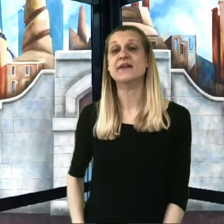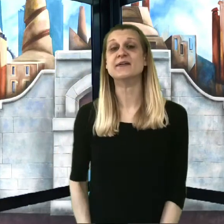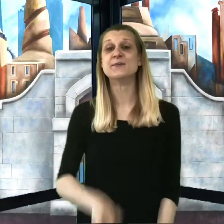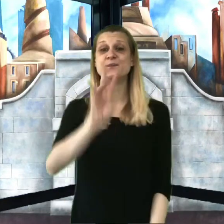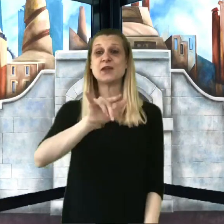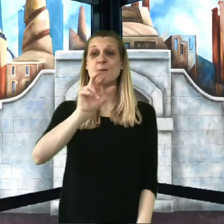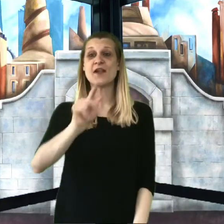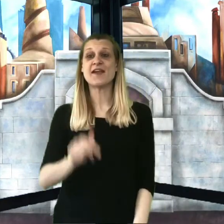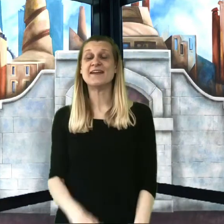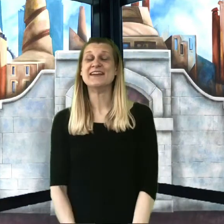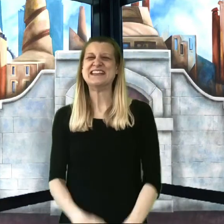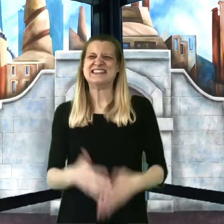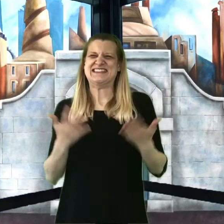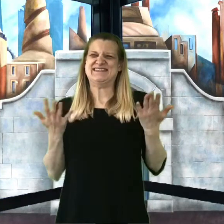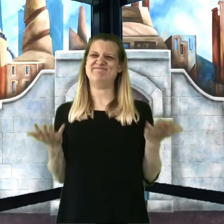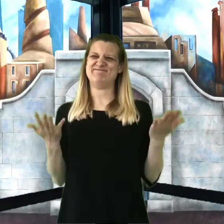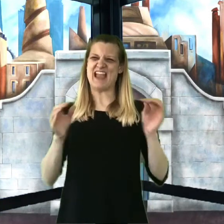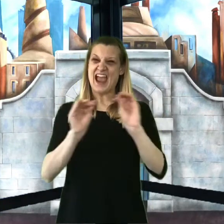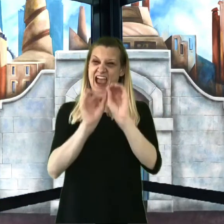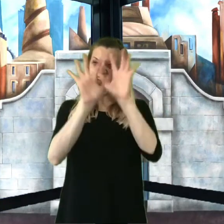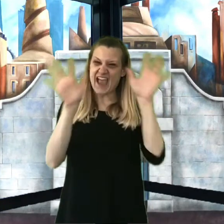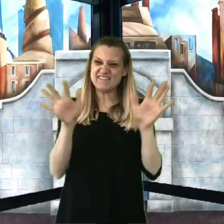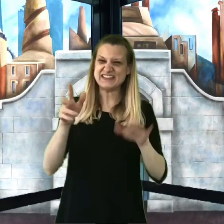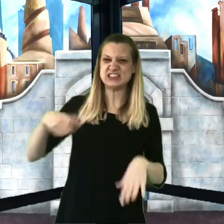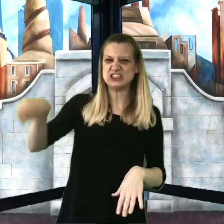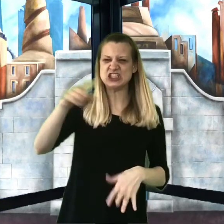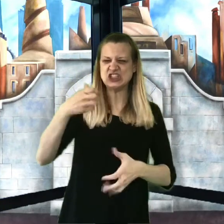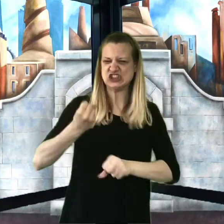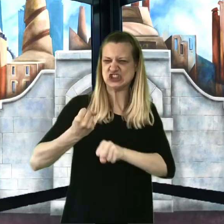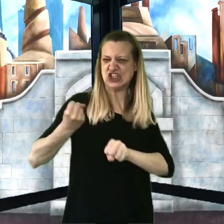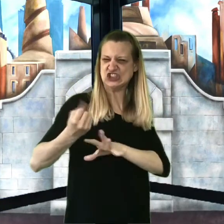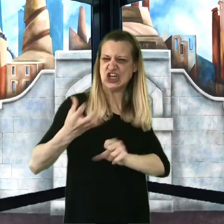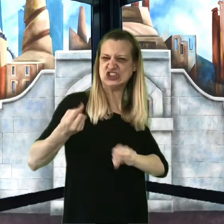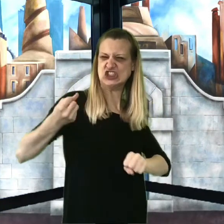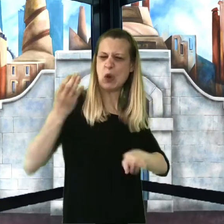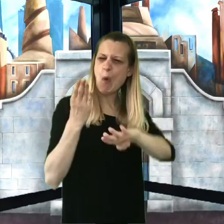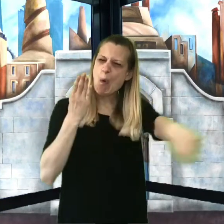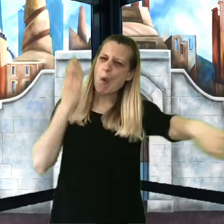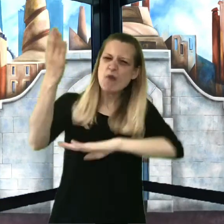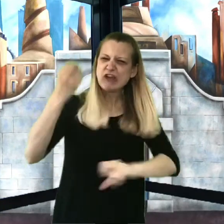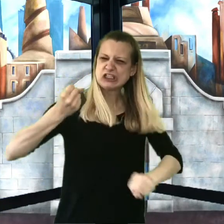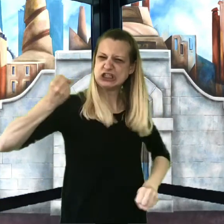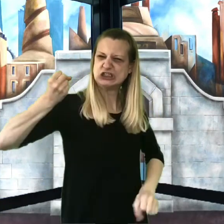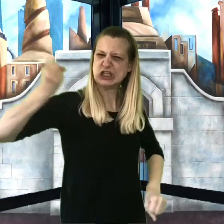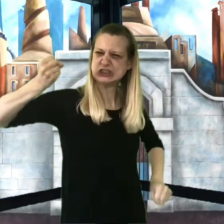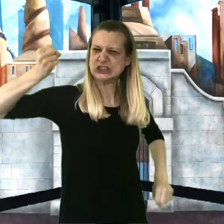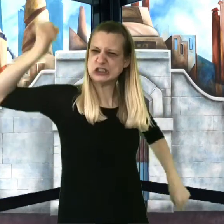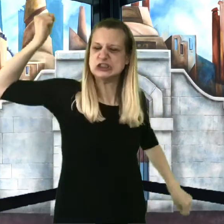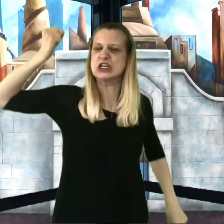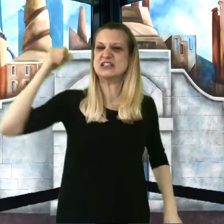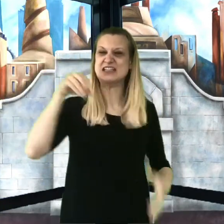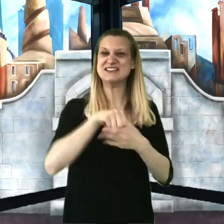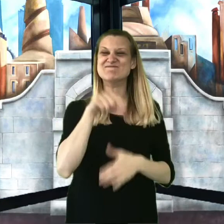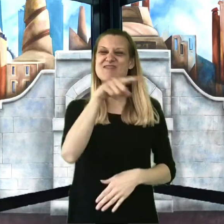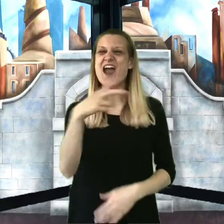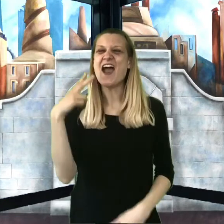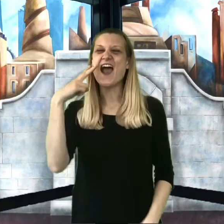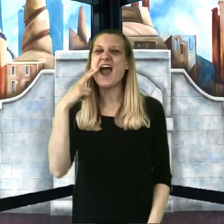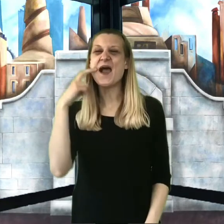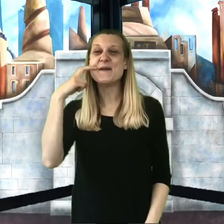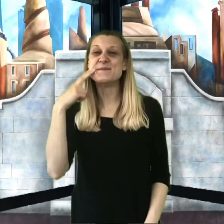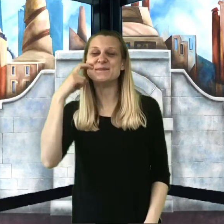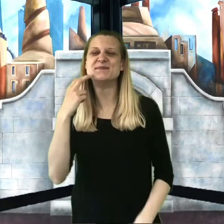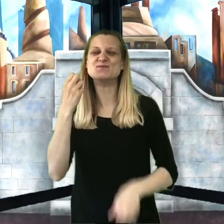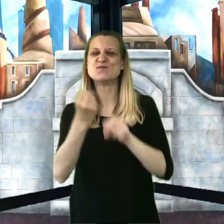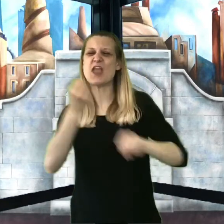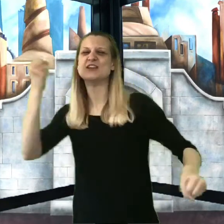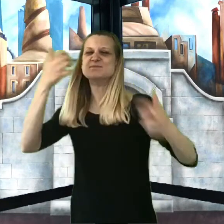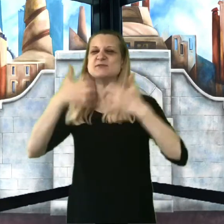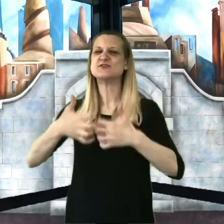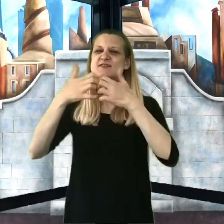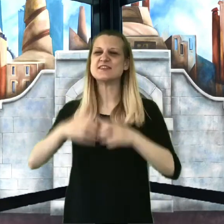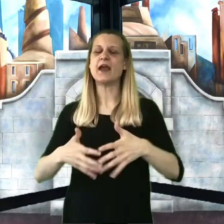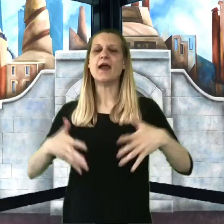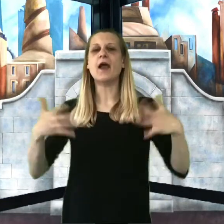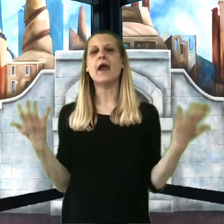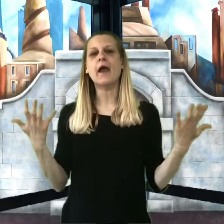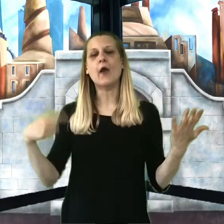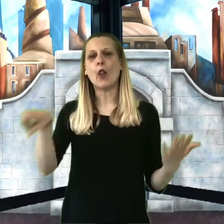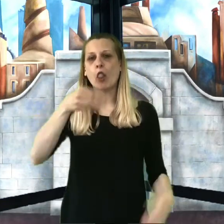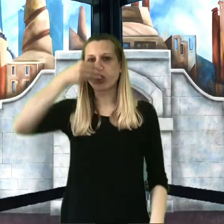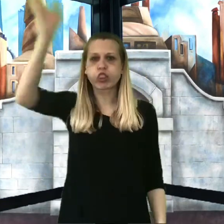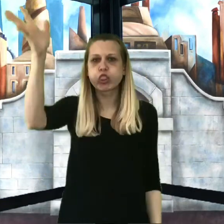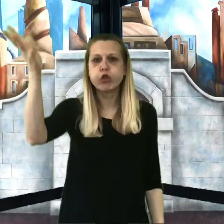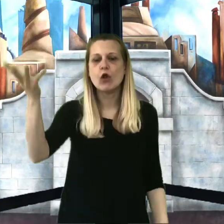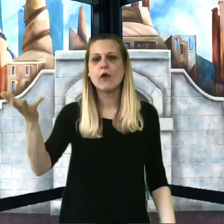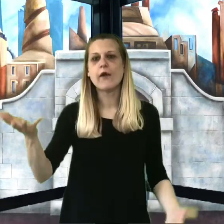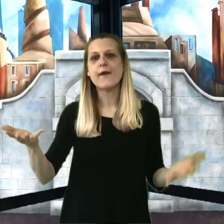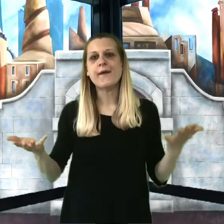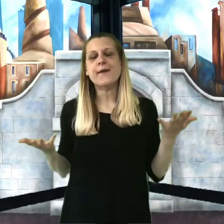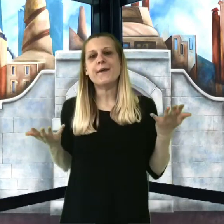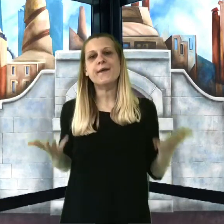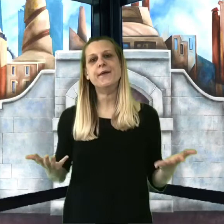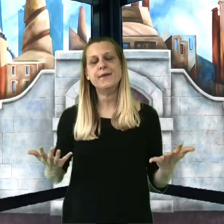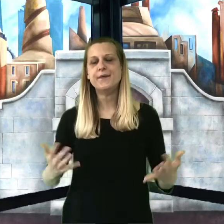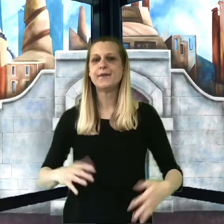"They’ve overstretched him on the gum stretching machine," said Mr. Wonka. "How very careless."